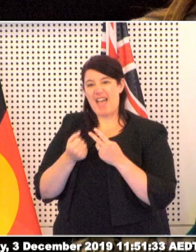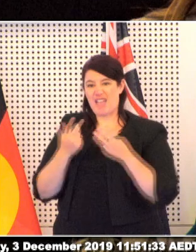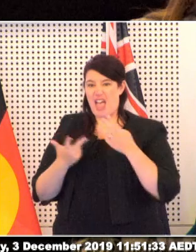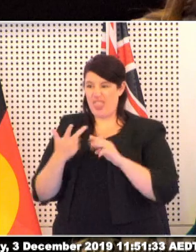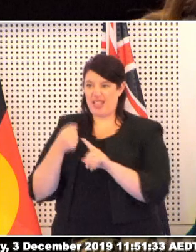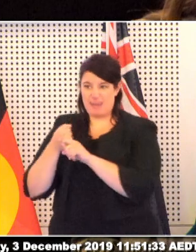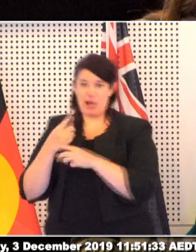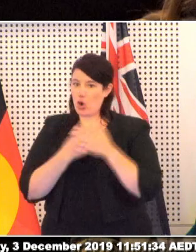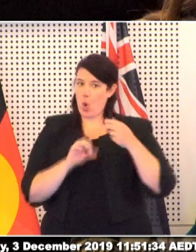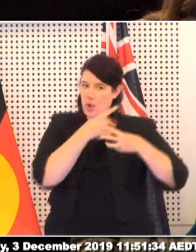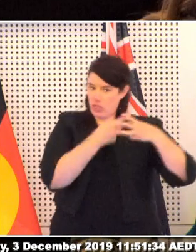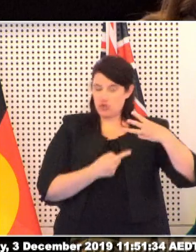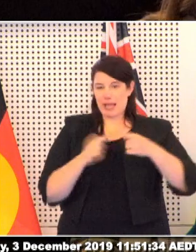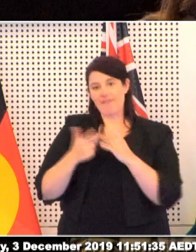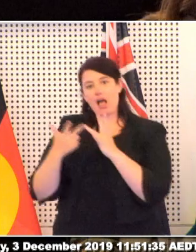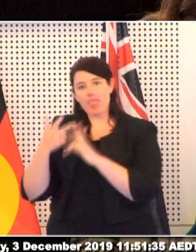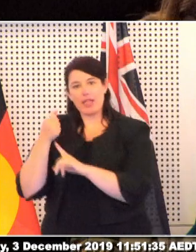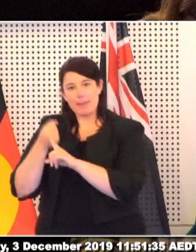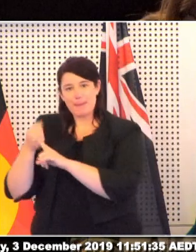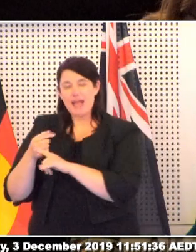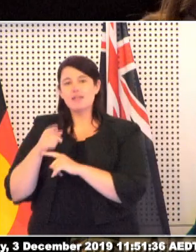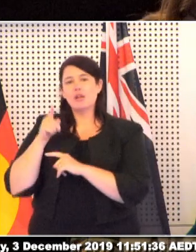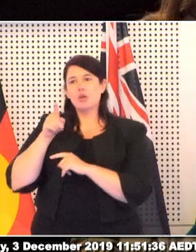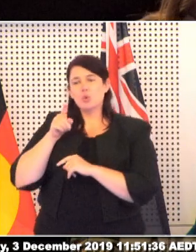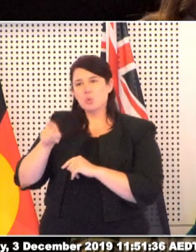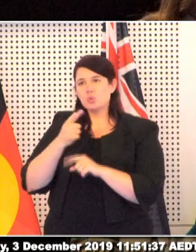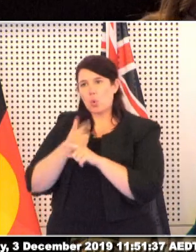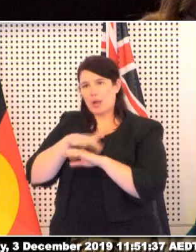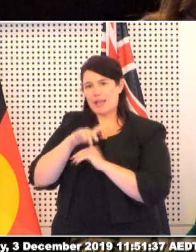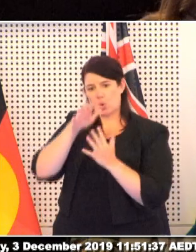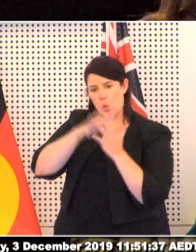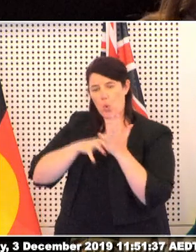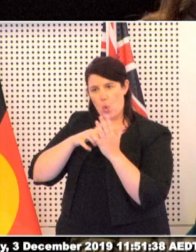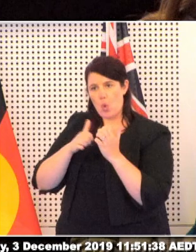Now, you give an example in your paper about a person you know, Jan,